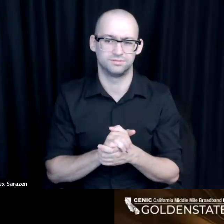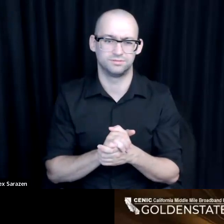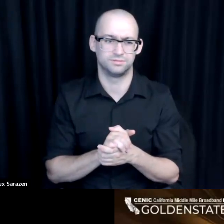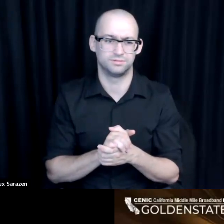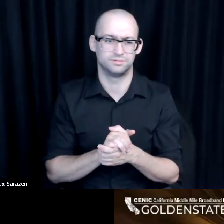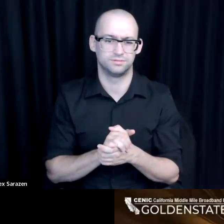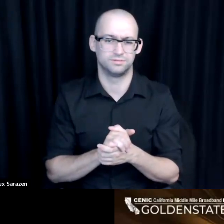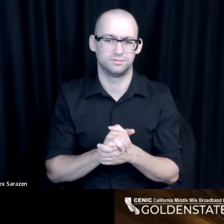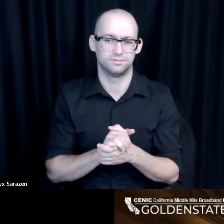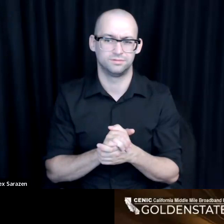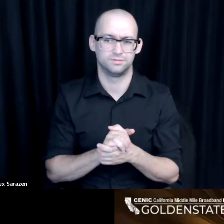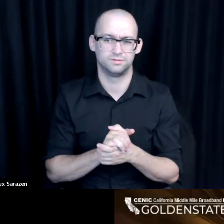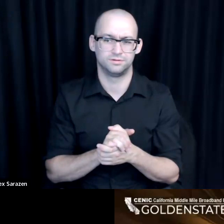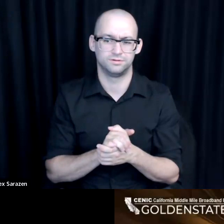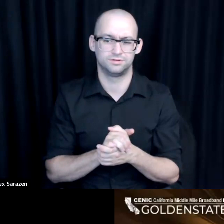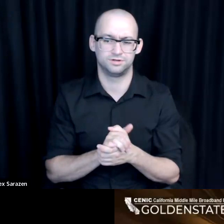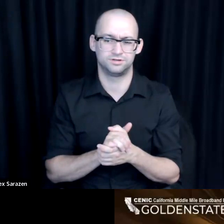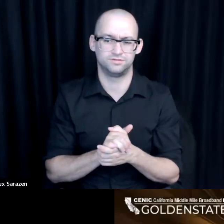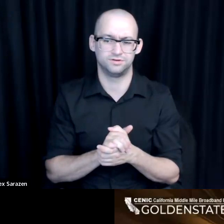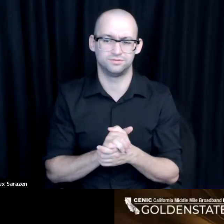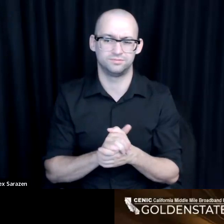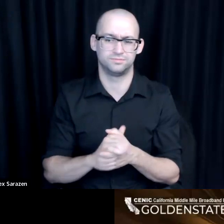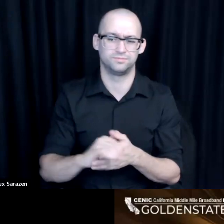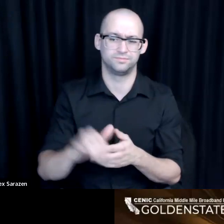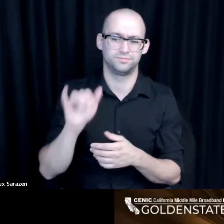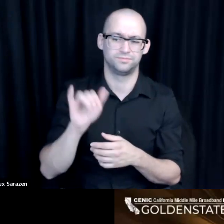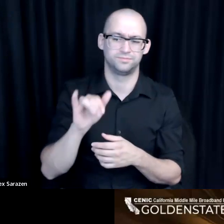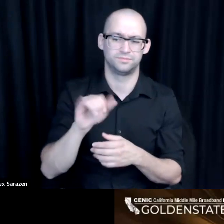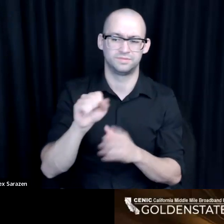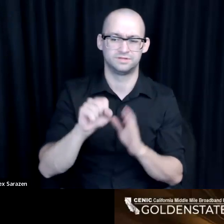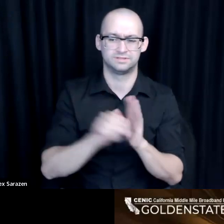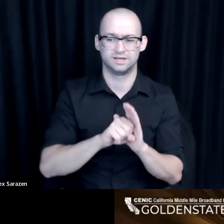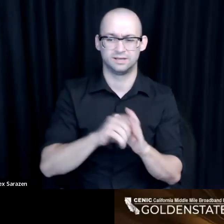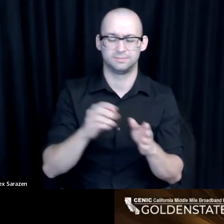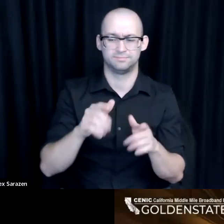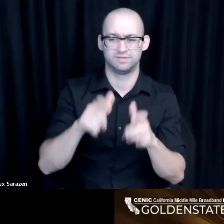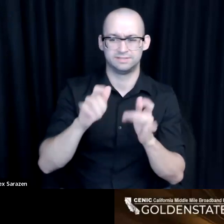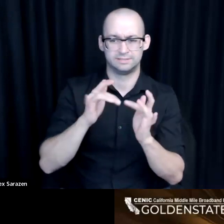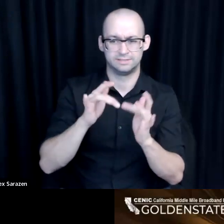other entities within the state broadband ecosystem, like Indian Health Services,